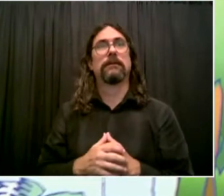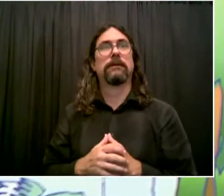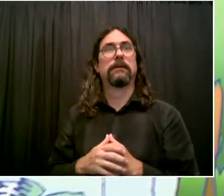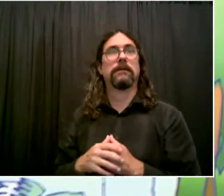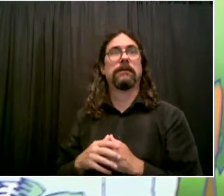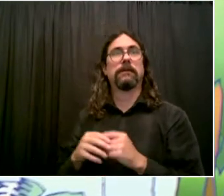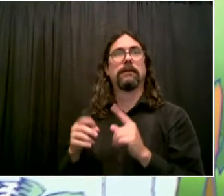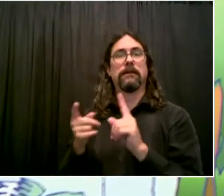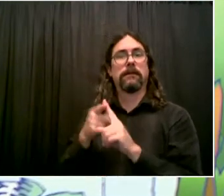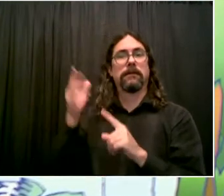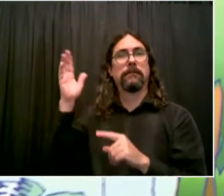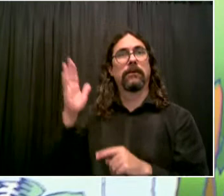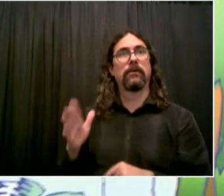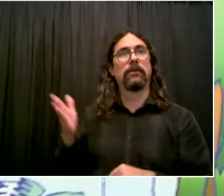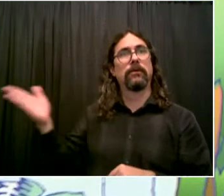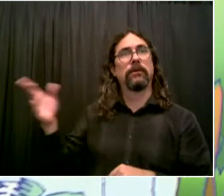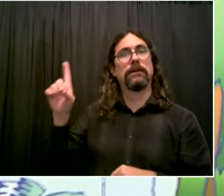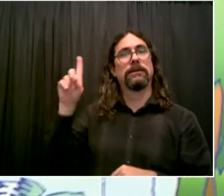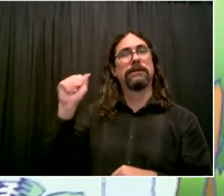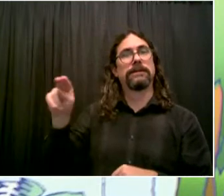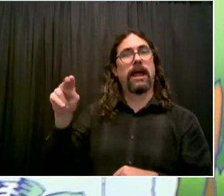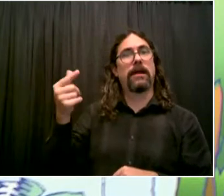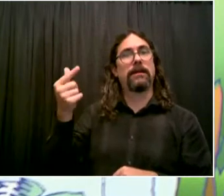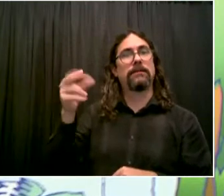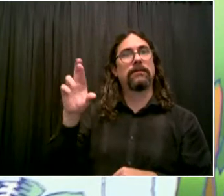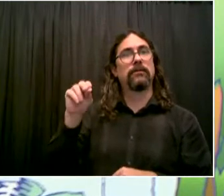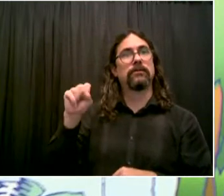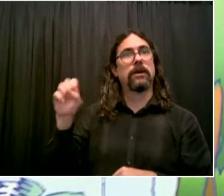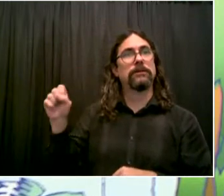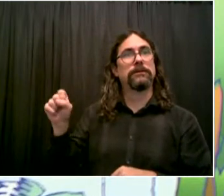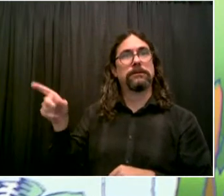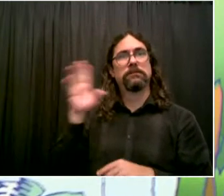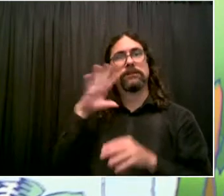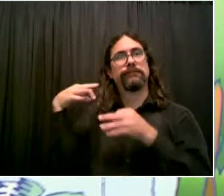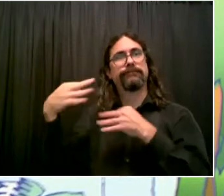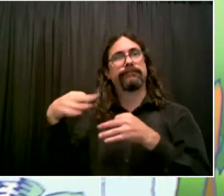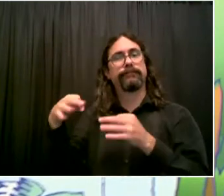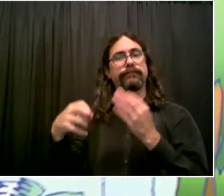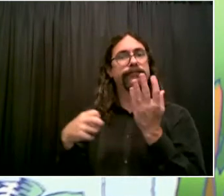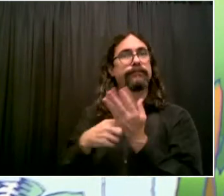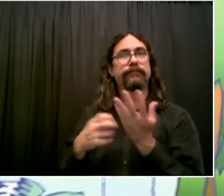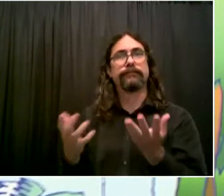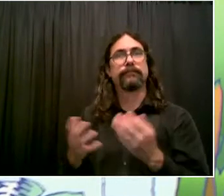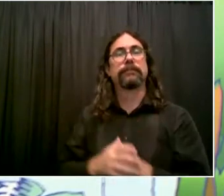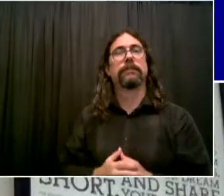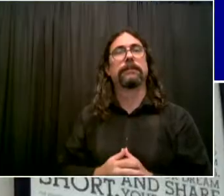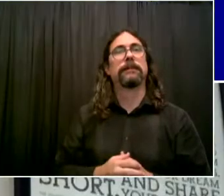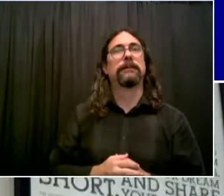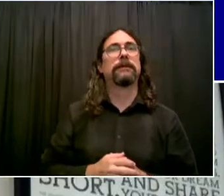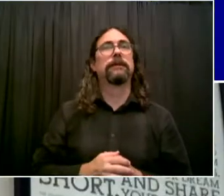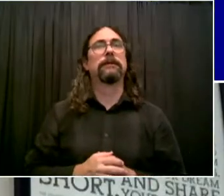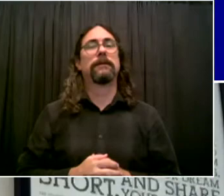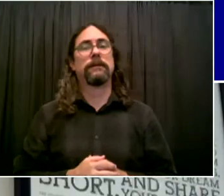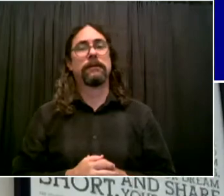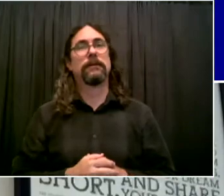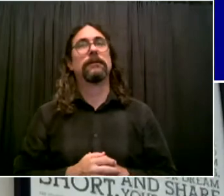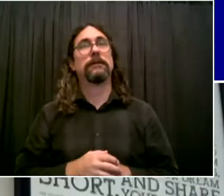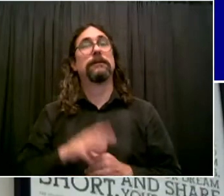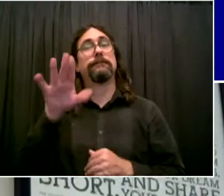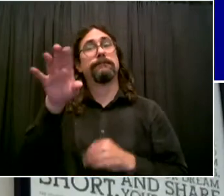TEAM TO PUT CONCERTS TOGETHER , EXECUTIVE DIRECTOR OF CITYWIDE EVENTS